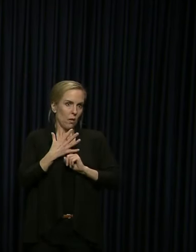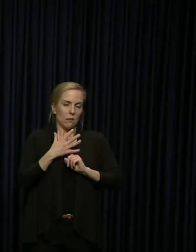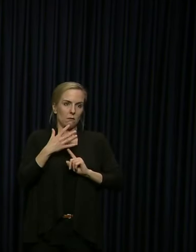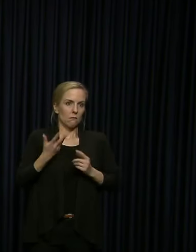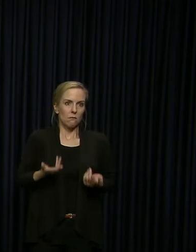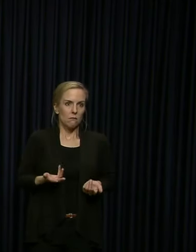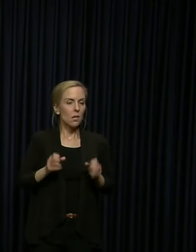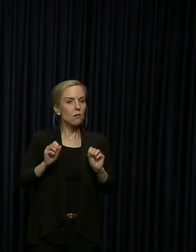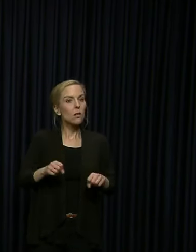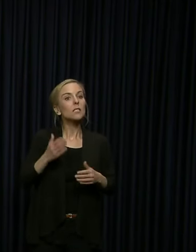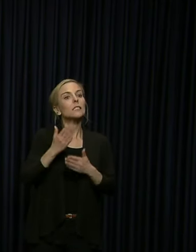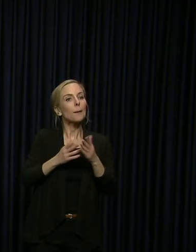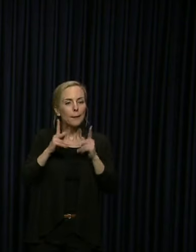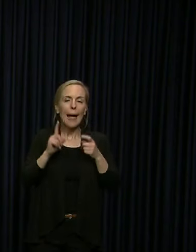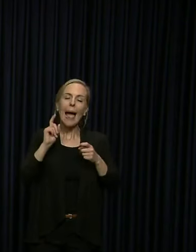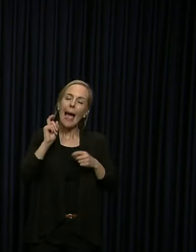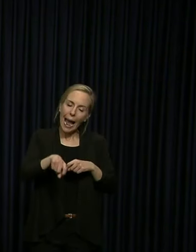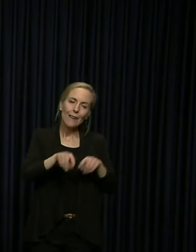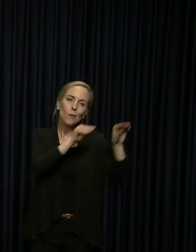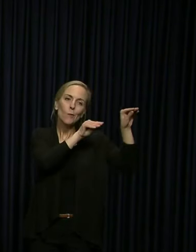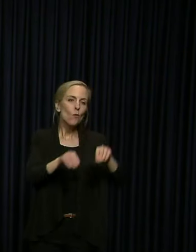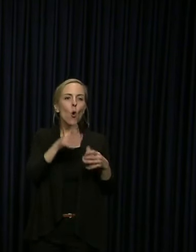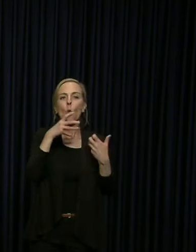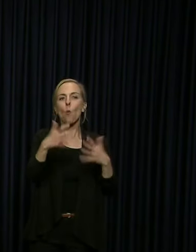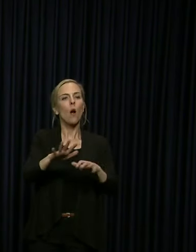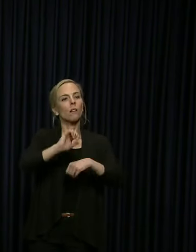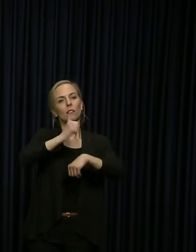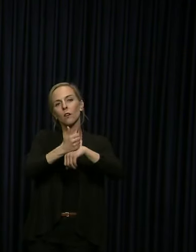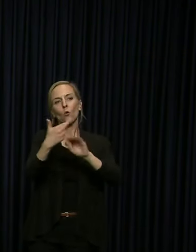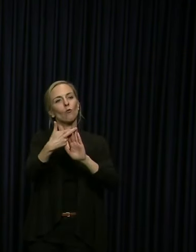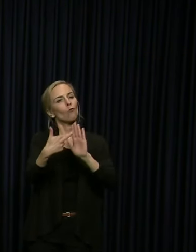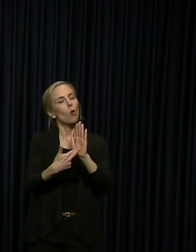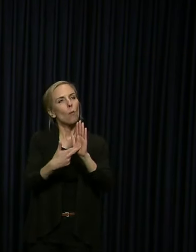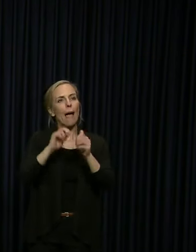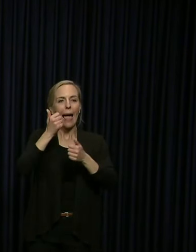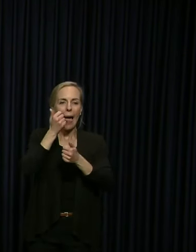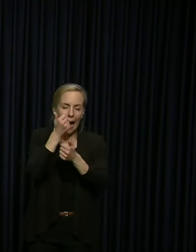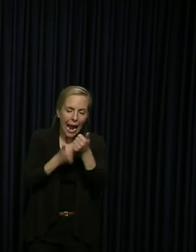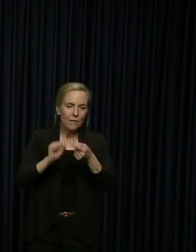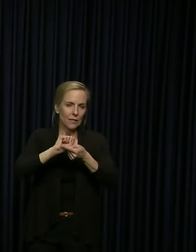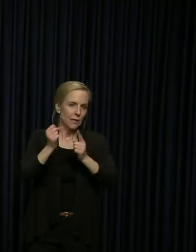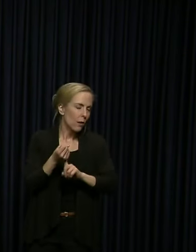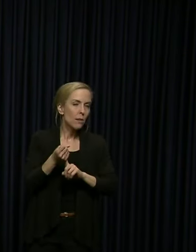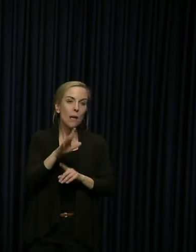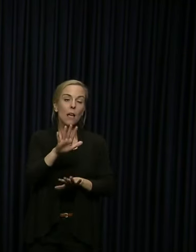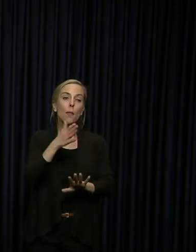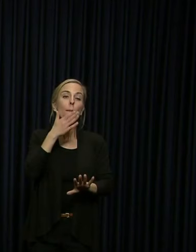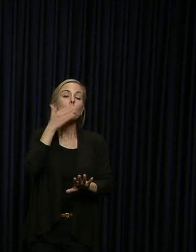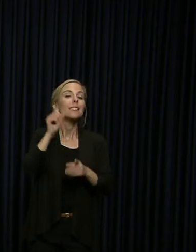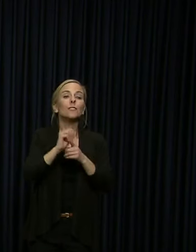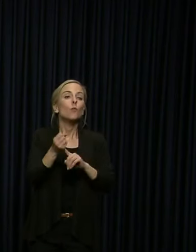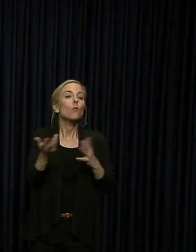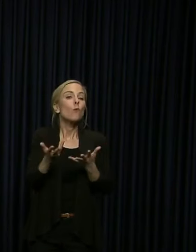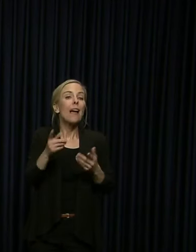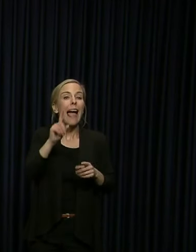IT MATTERS. AND IT MATTERS. AND WE OUGHT TO TREAT IT AS SUCH. WE HAVE ALSO USED TESTING,